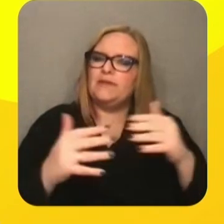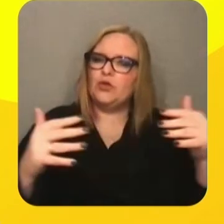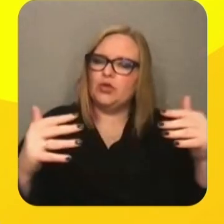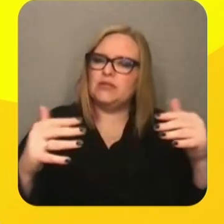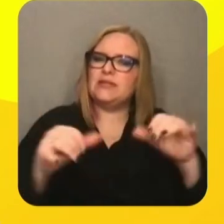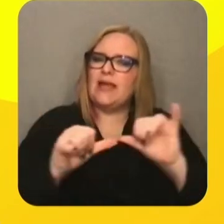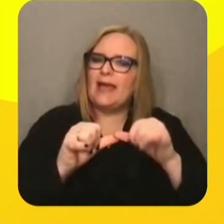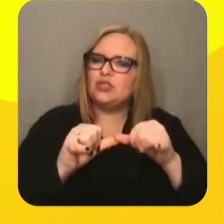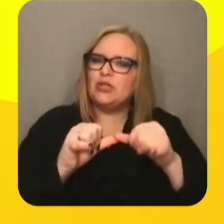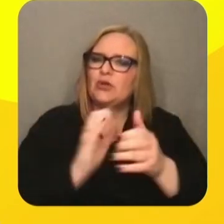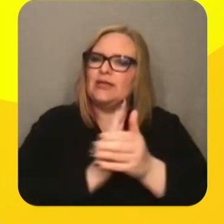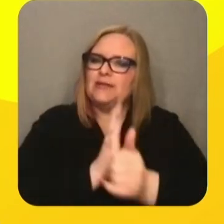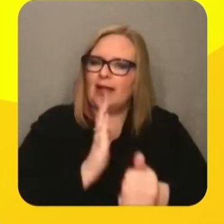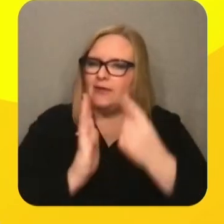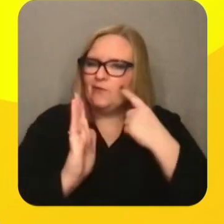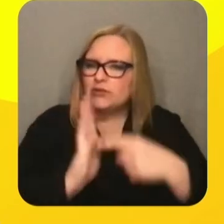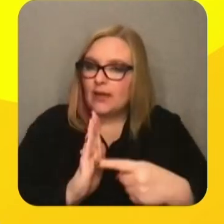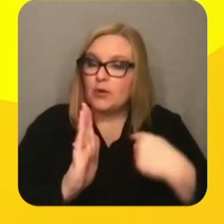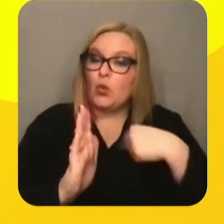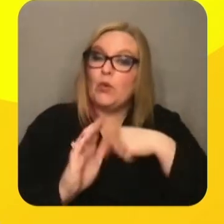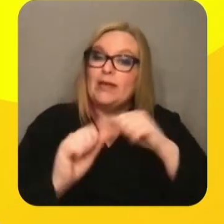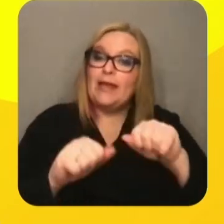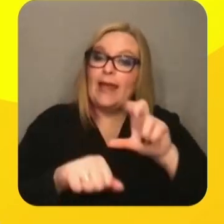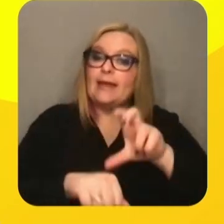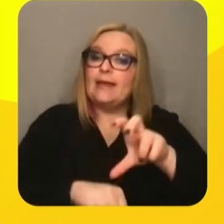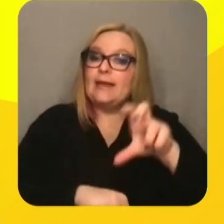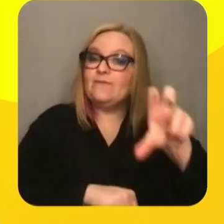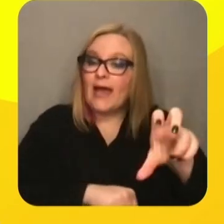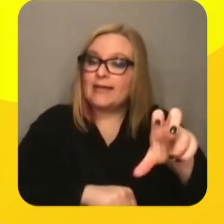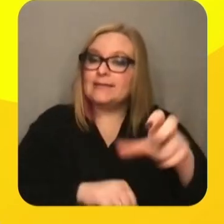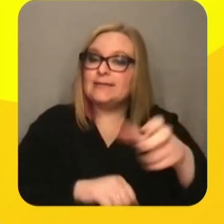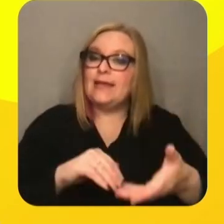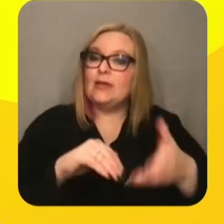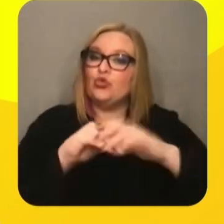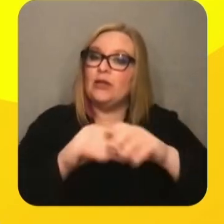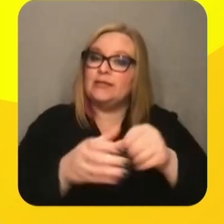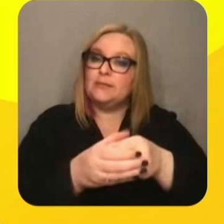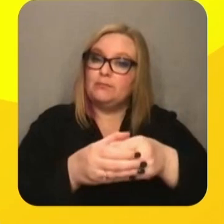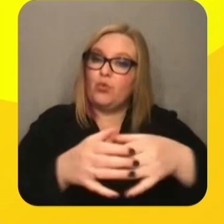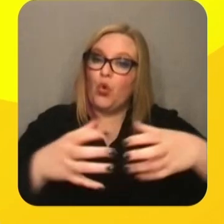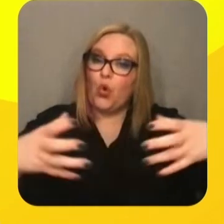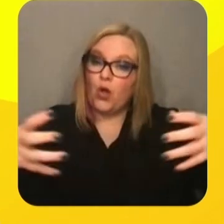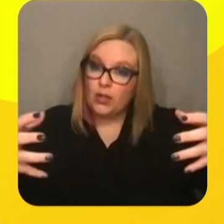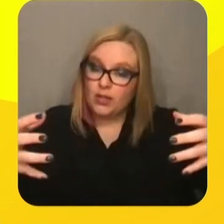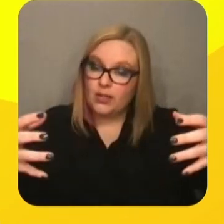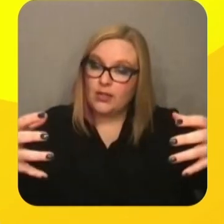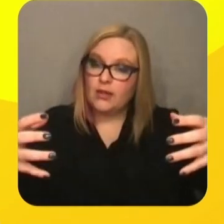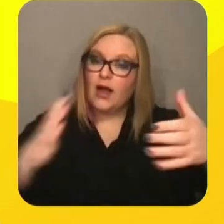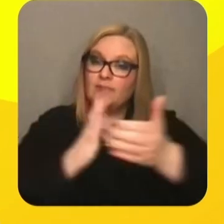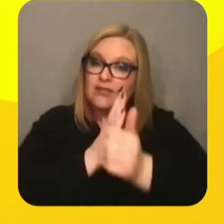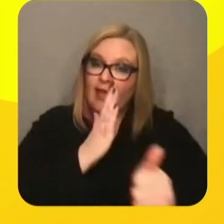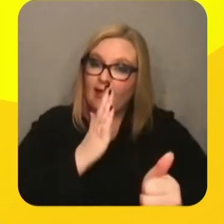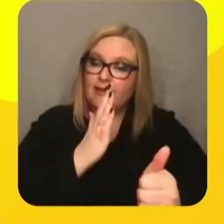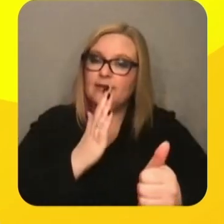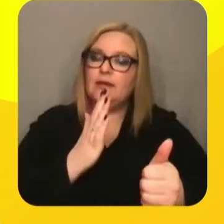for example, we can invest in actually increasing that pool of talent by, of course, building a better pipeline.